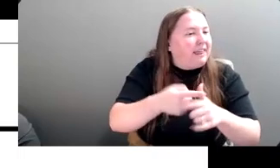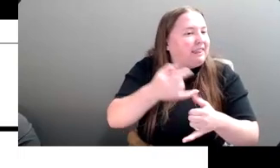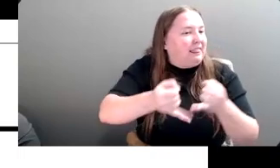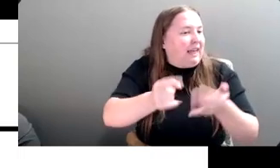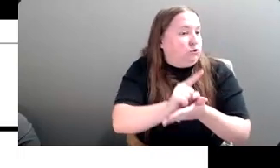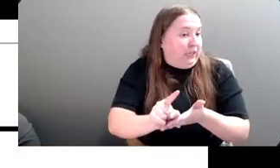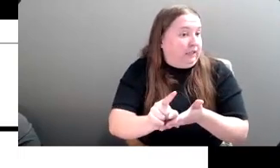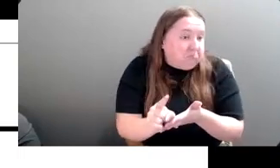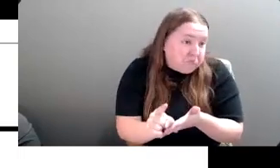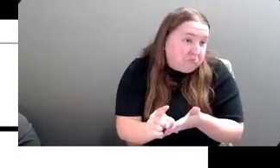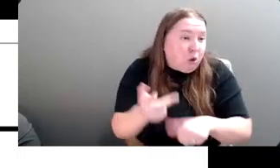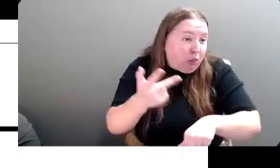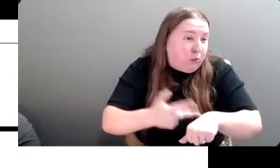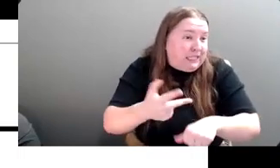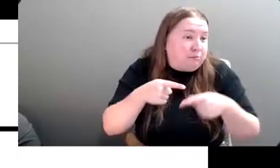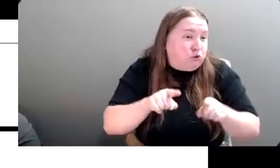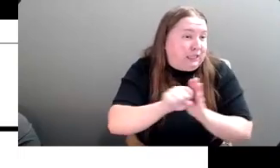So they need to have. Yes.